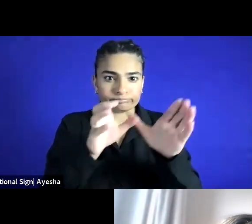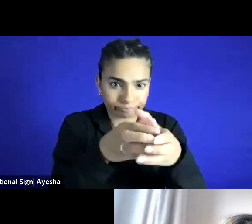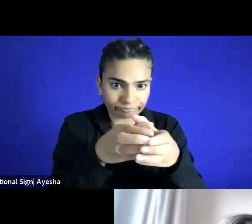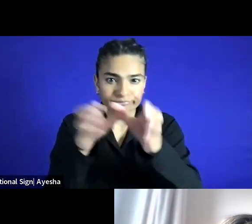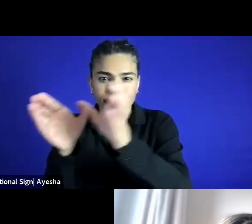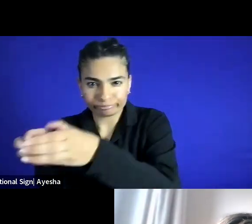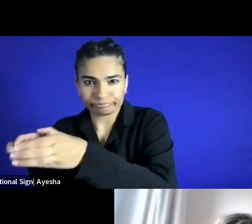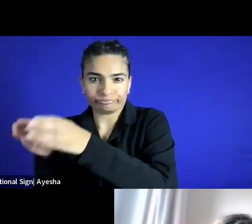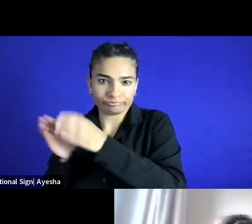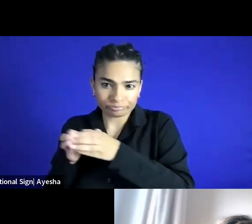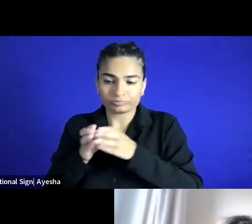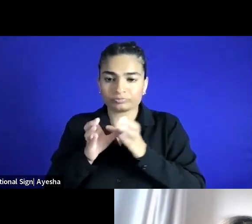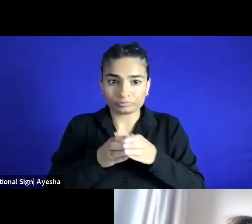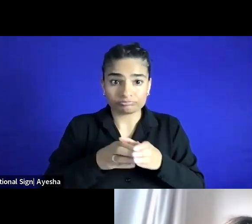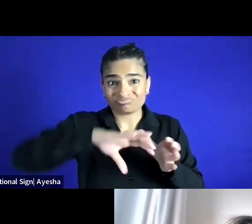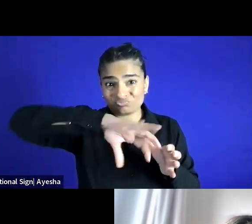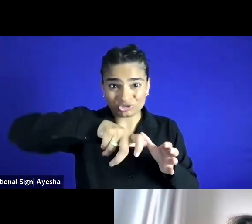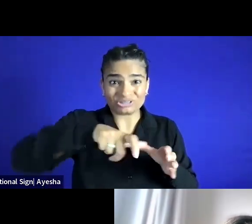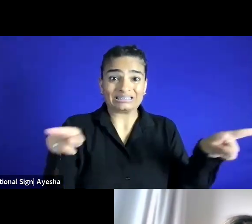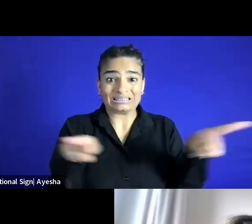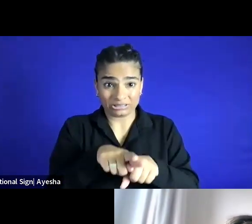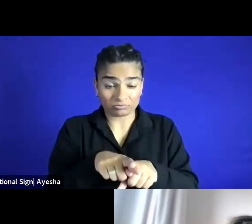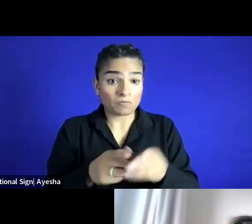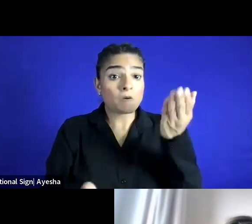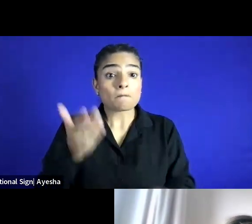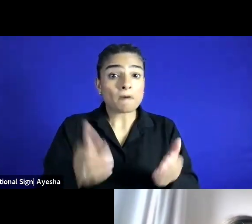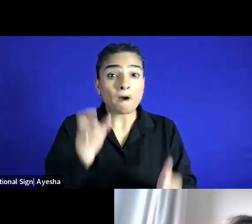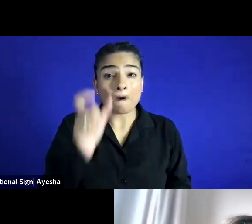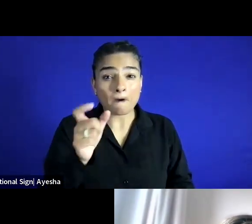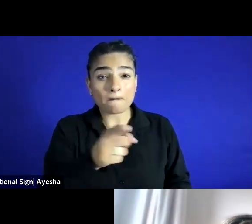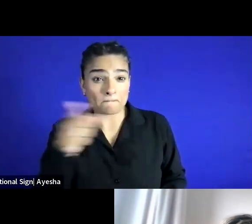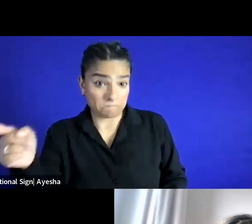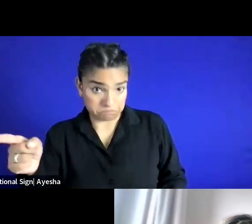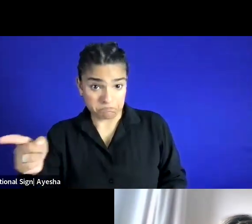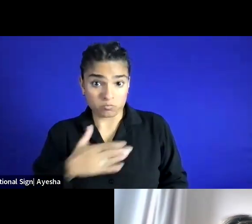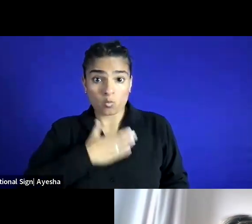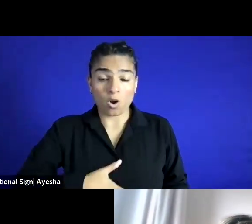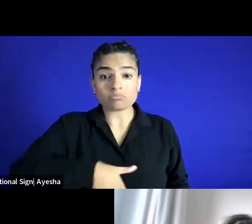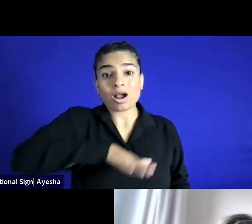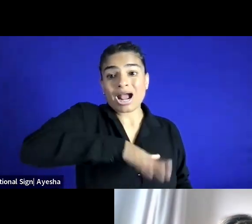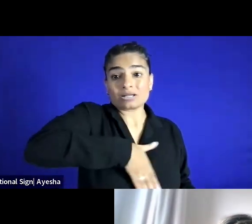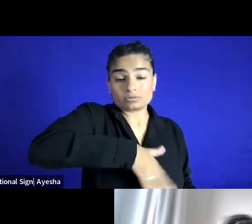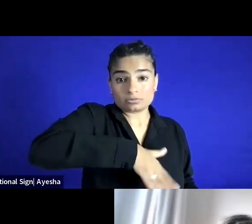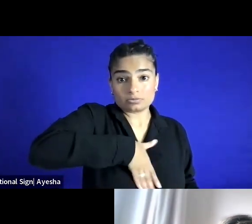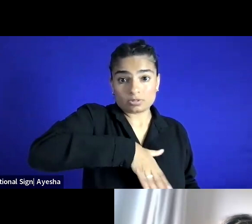anybody that is access one participants to please, share your rooms, rooming preferences.